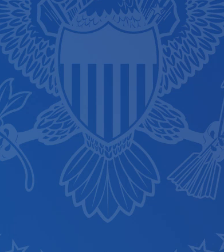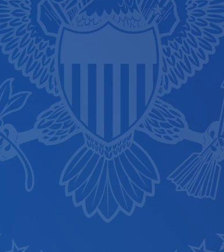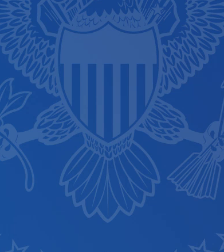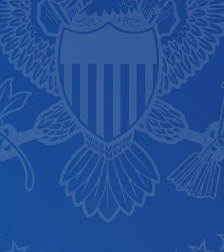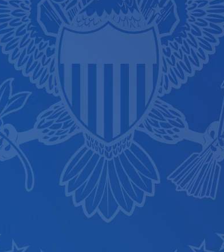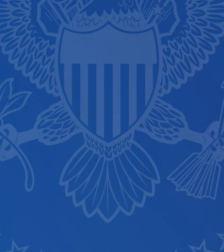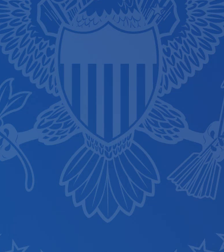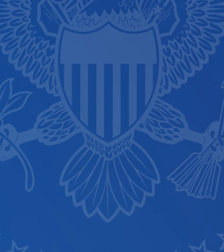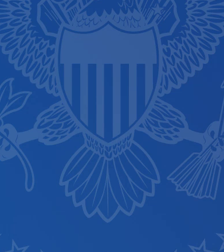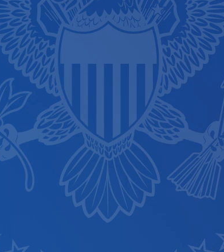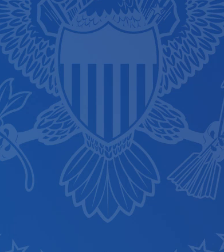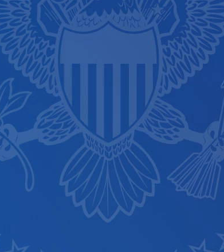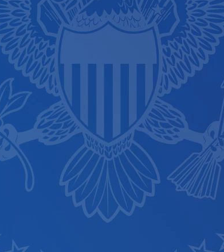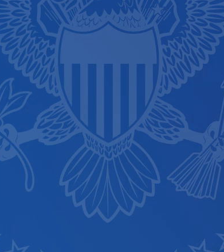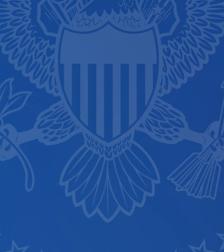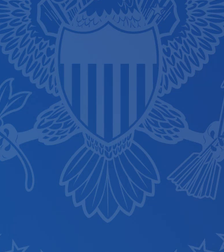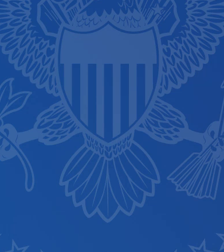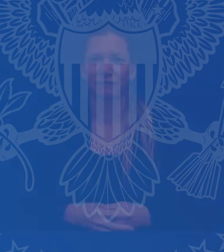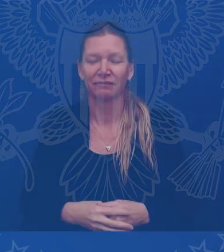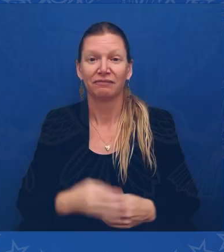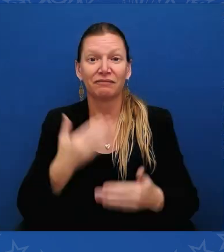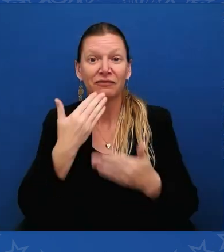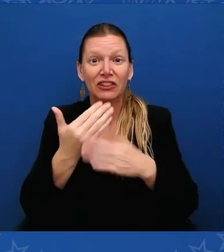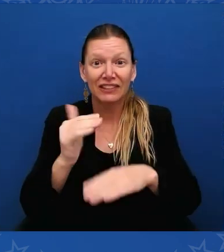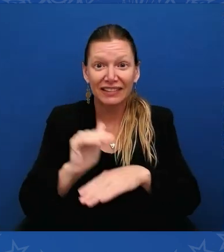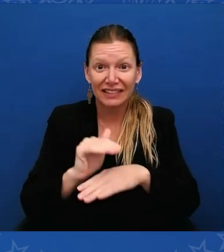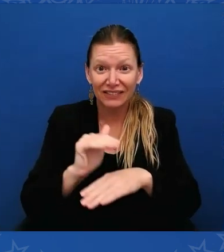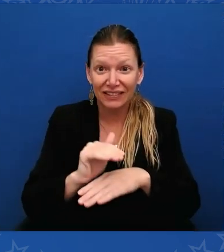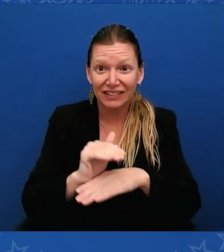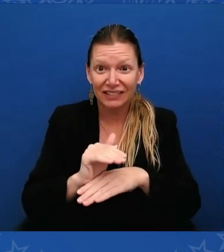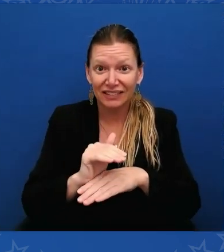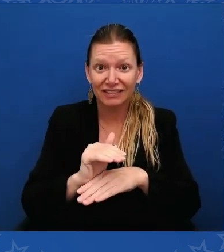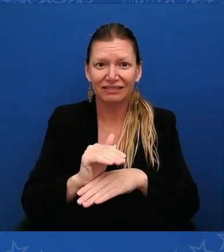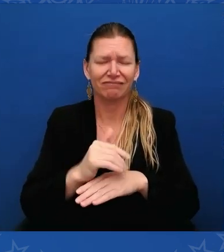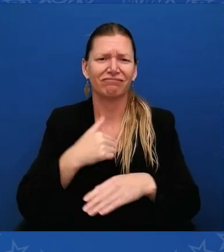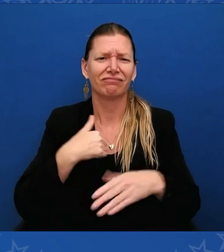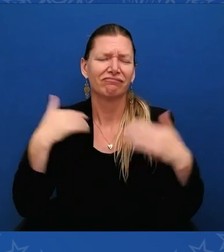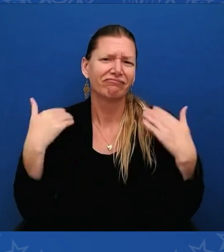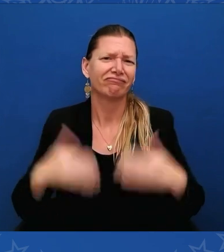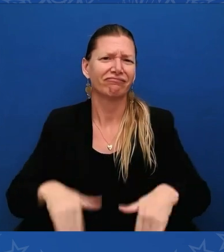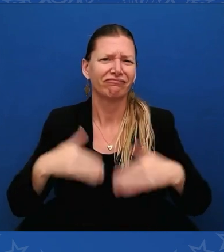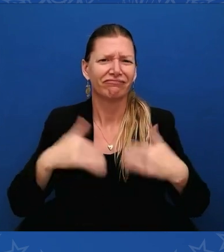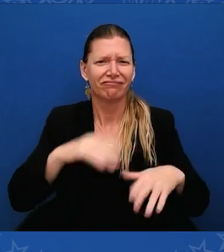Male Speaker: Good evening. It is my great honor to introduce a great leader